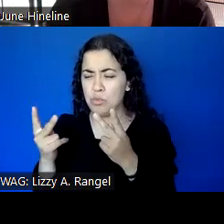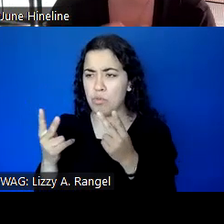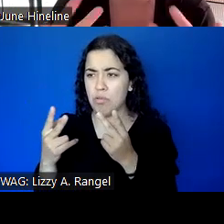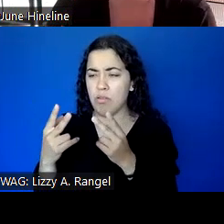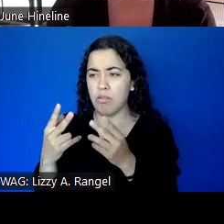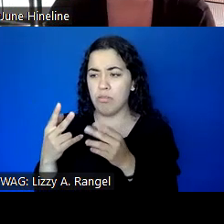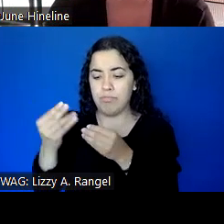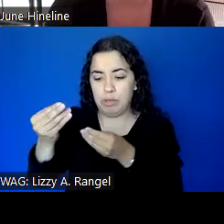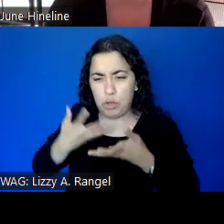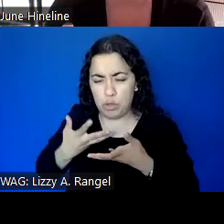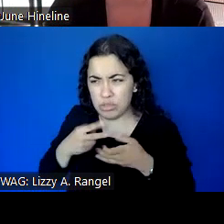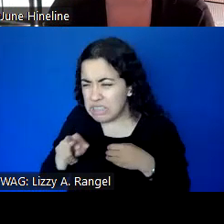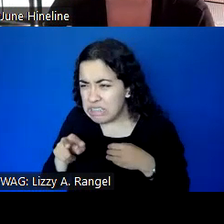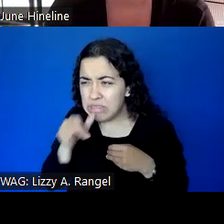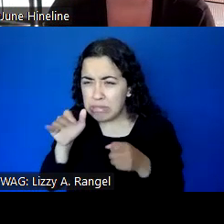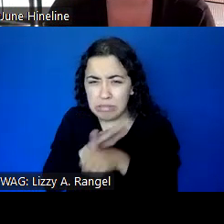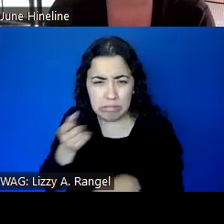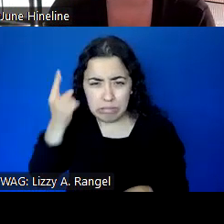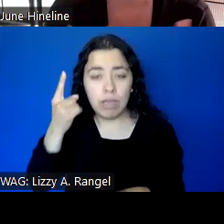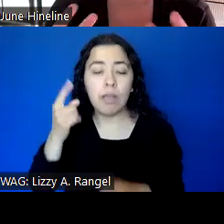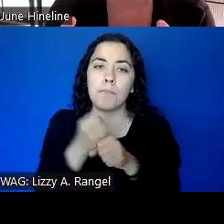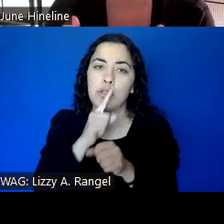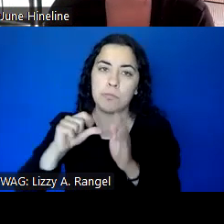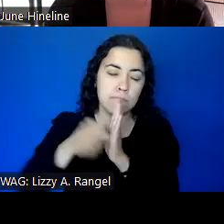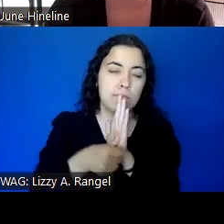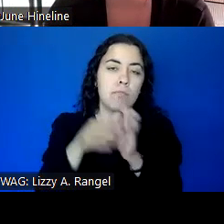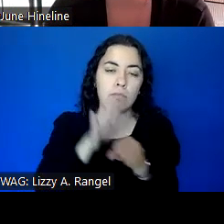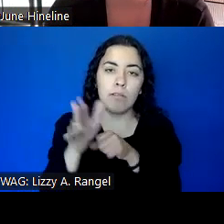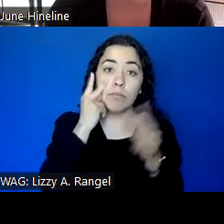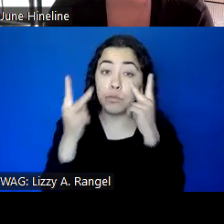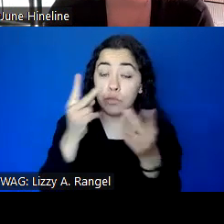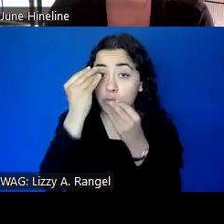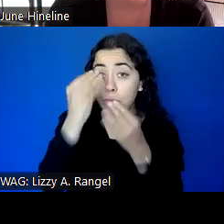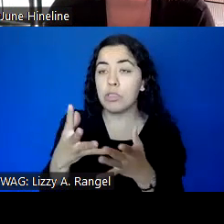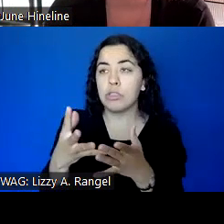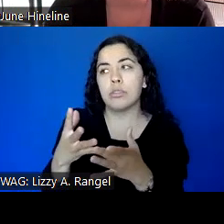in line with the error so folks don't have to find the error message up and down the page.